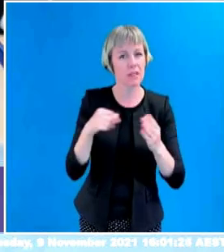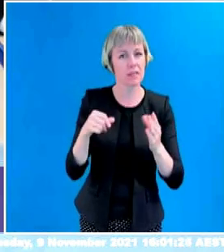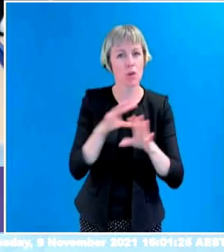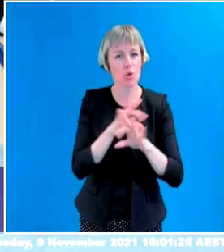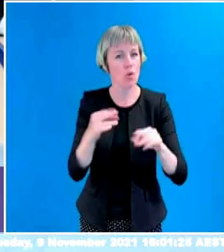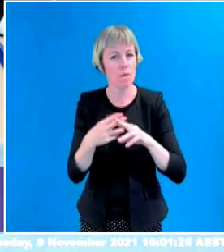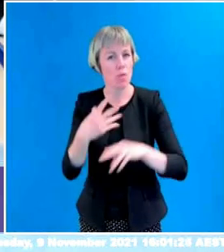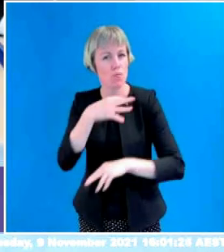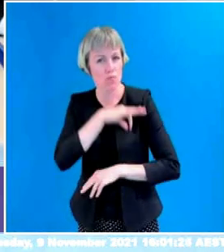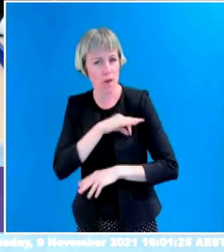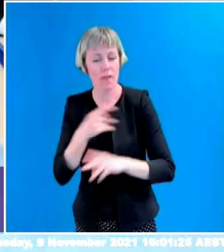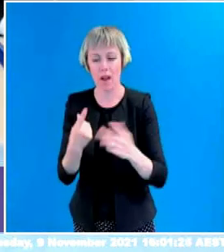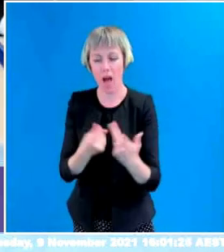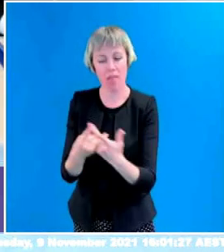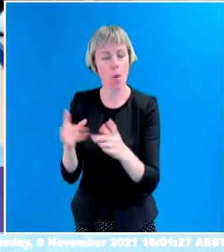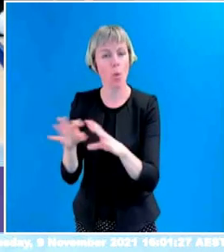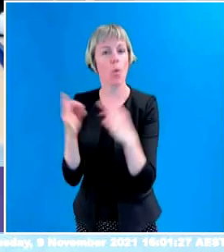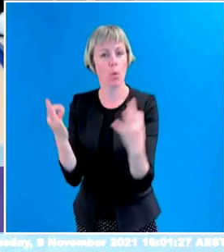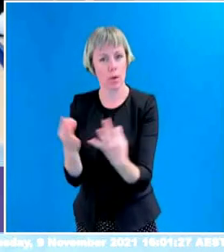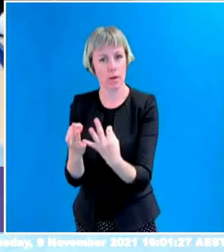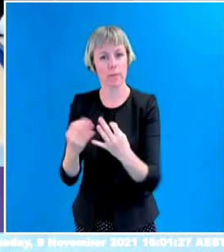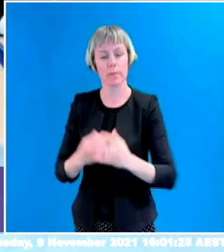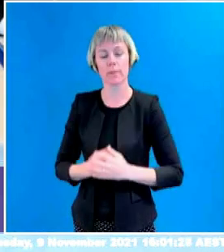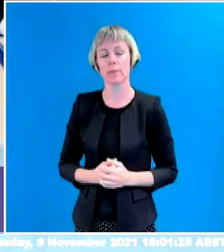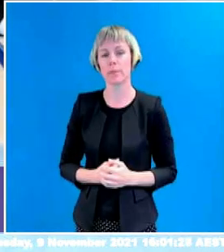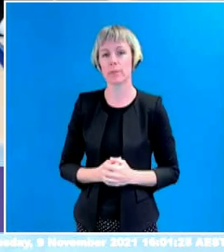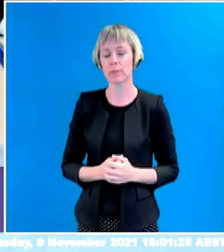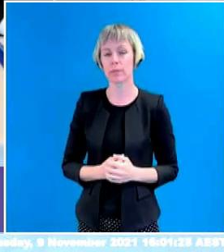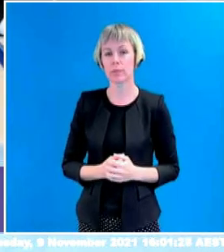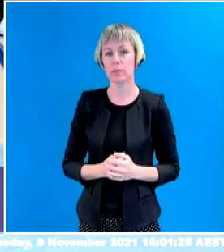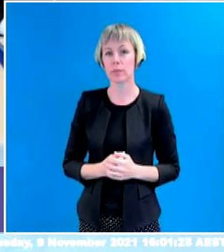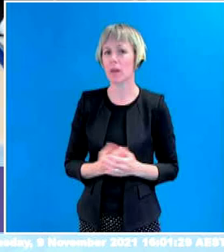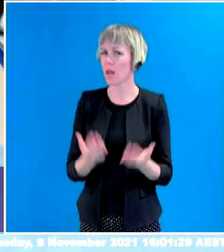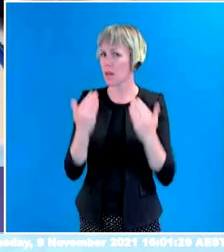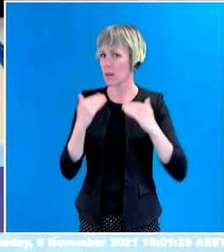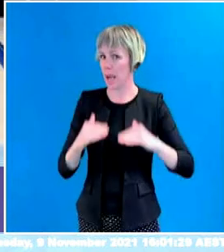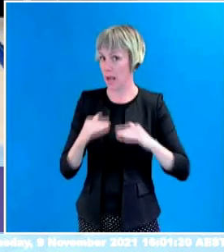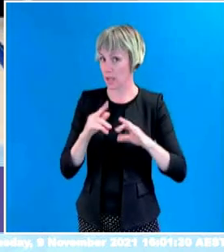Then in terms of the next question around the Guiding Principles, Australia